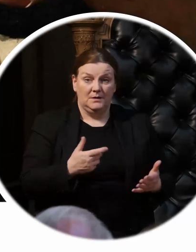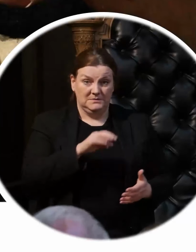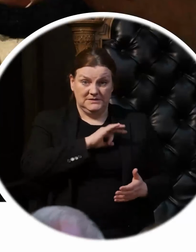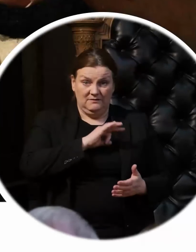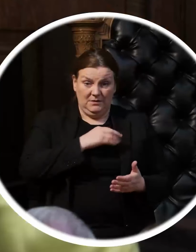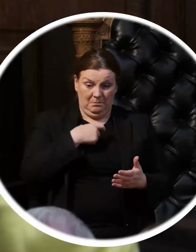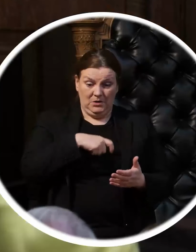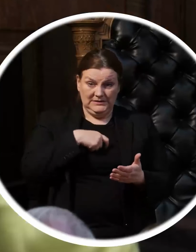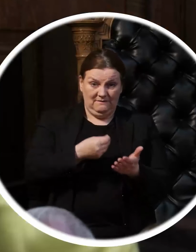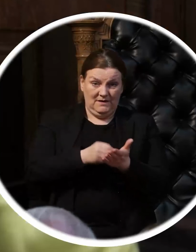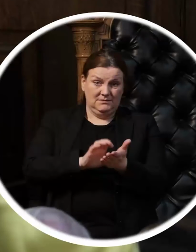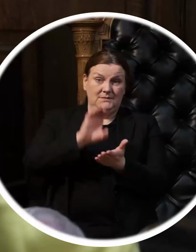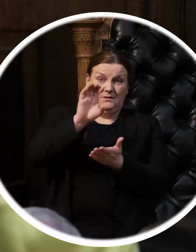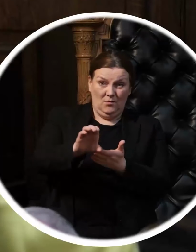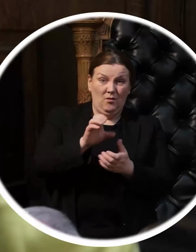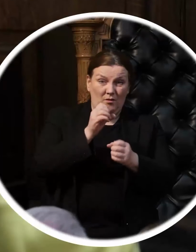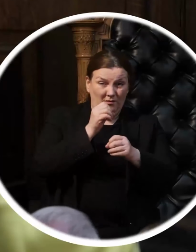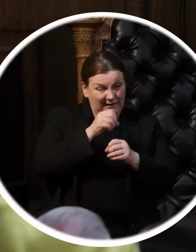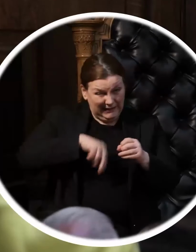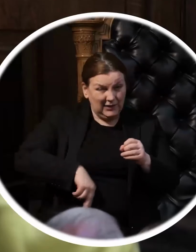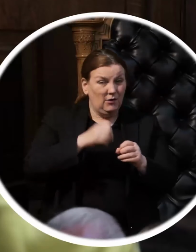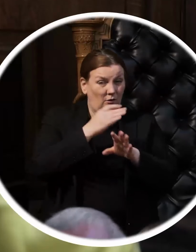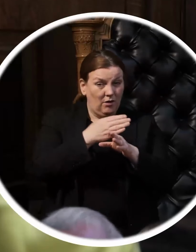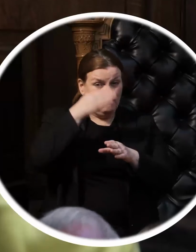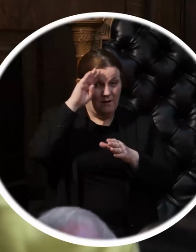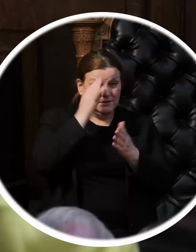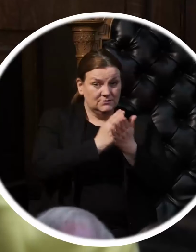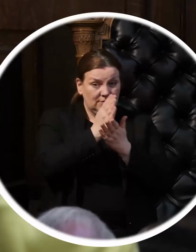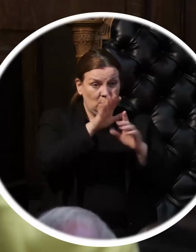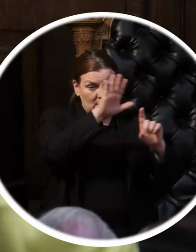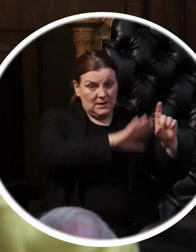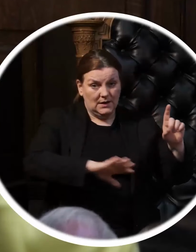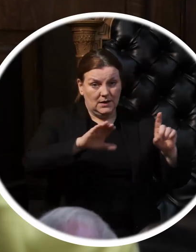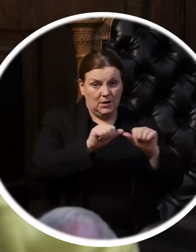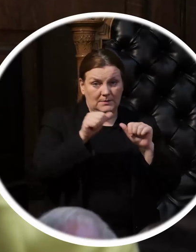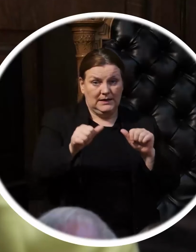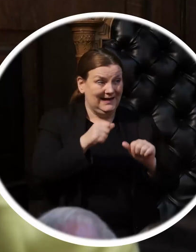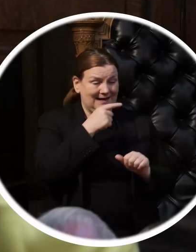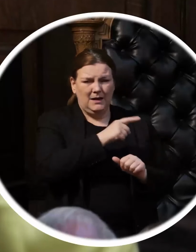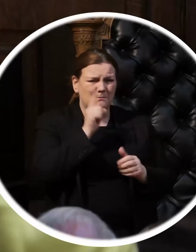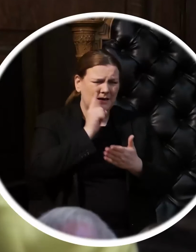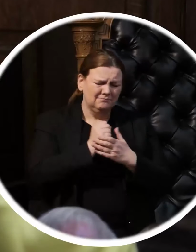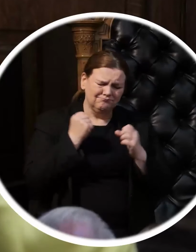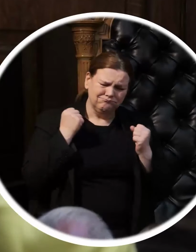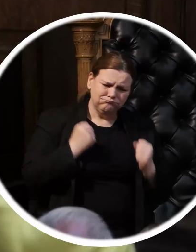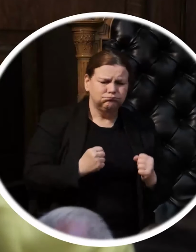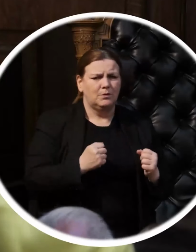Ireland's railway companies. He believed completely and utterly and totally in the improvements and